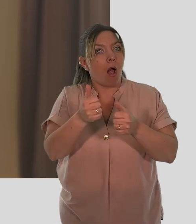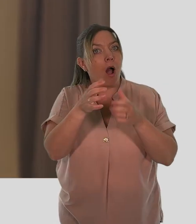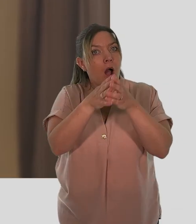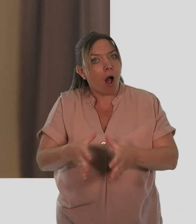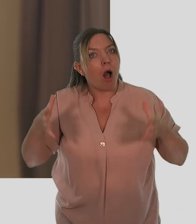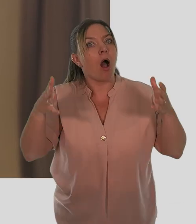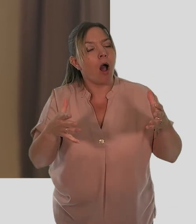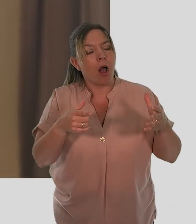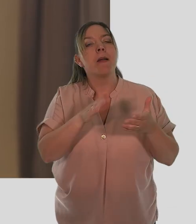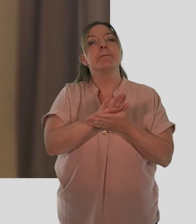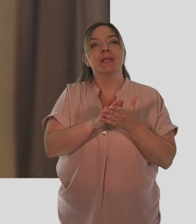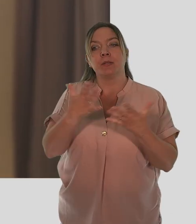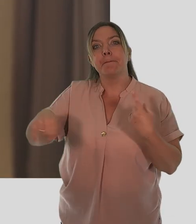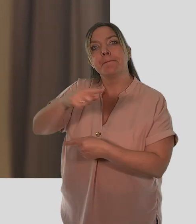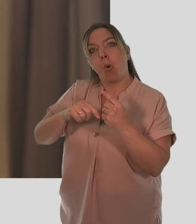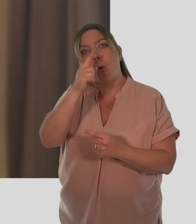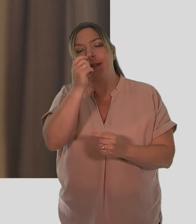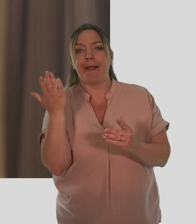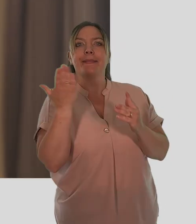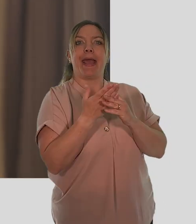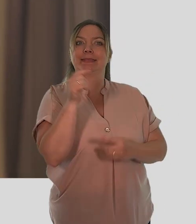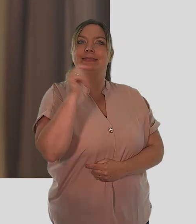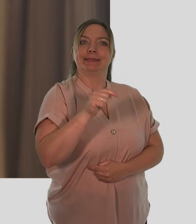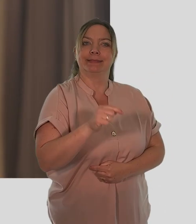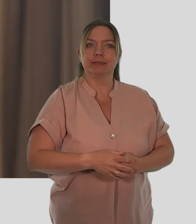especially in countries with fewer specialists.